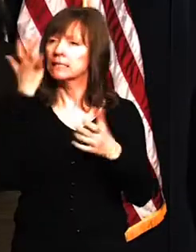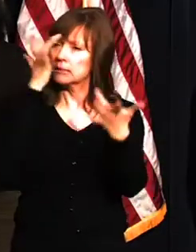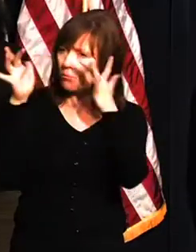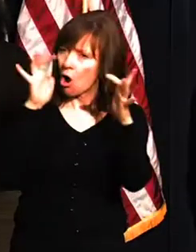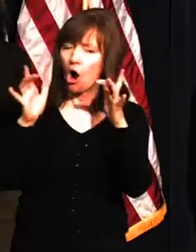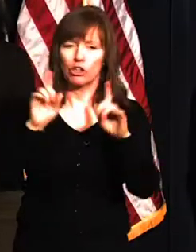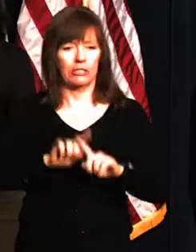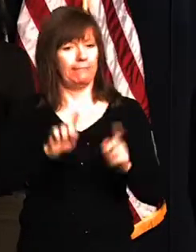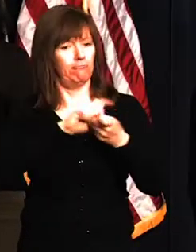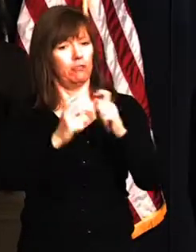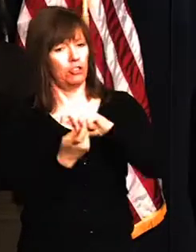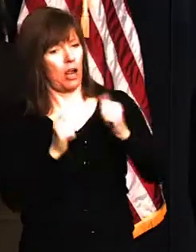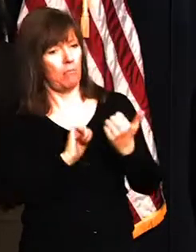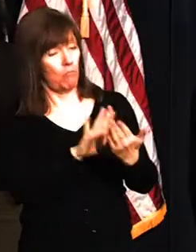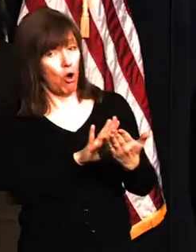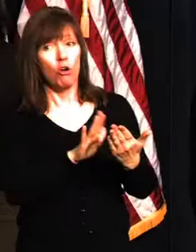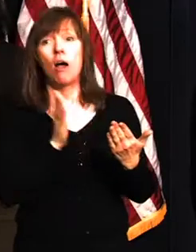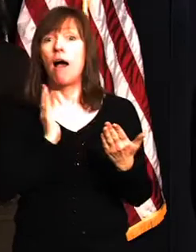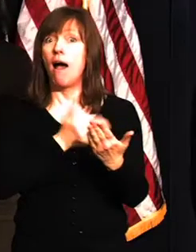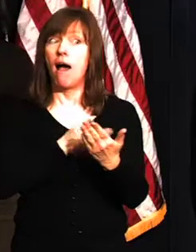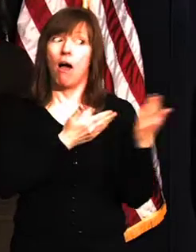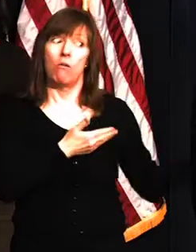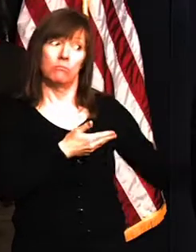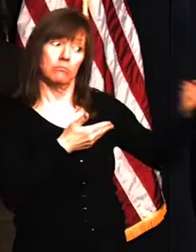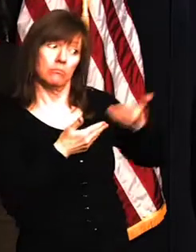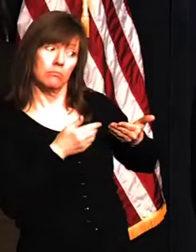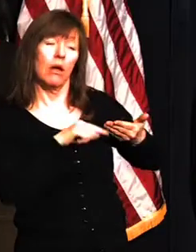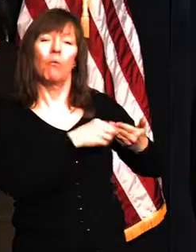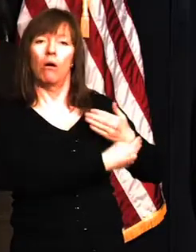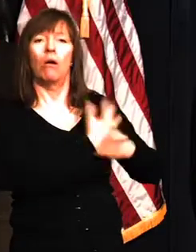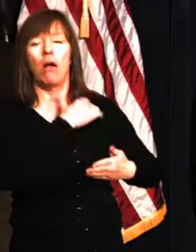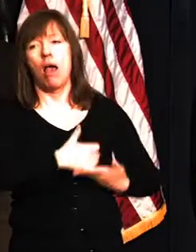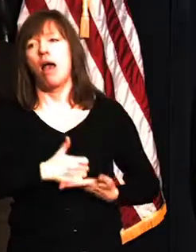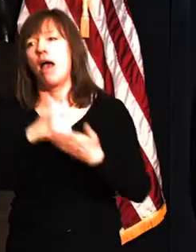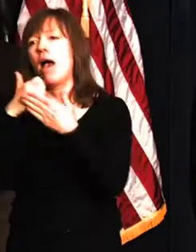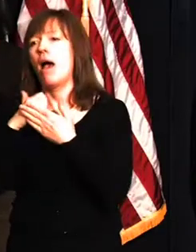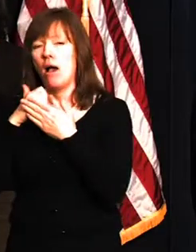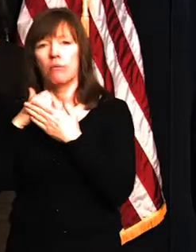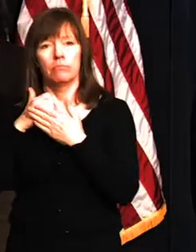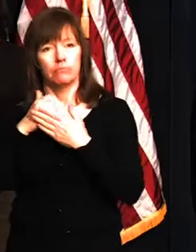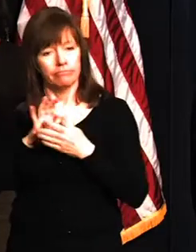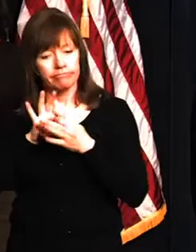And this solution I think is something that is going to be a huge step forward in helping the families and